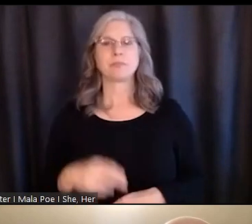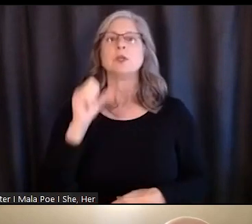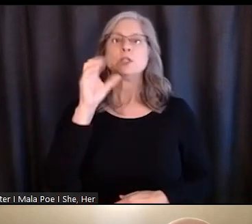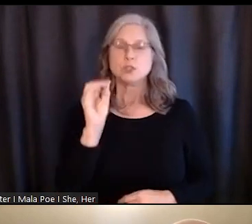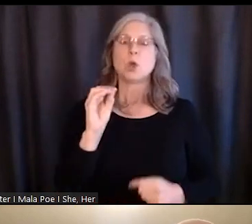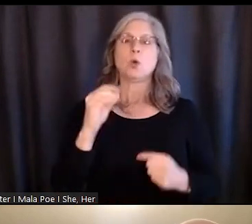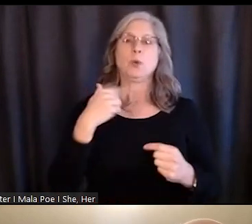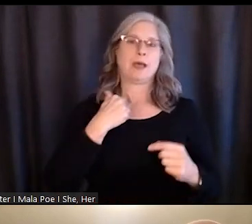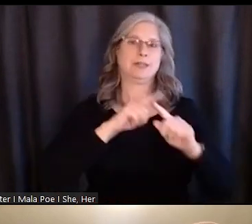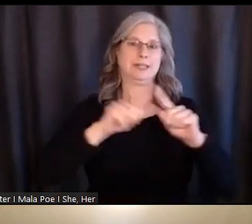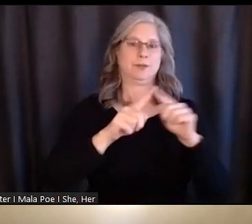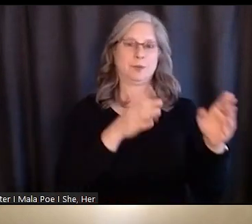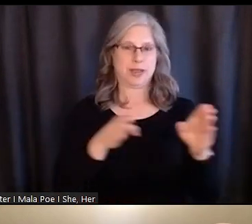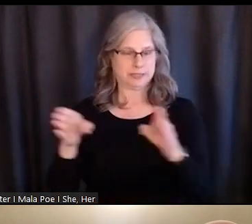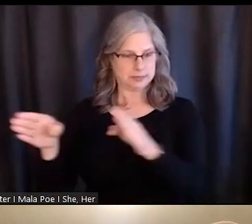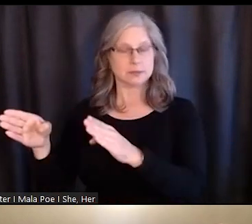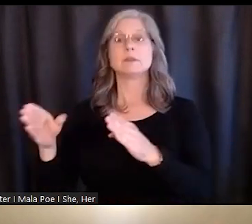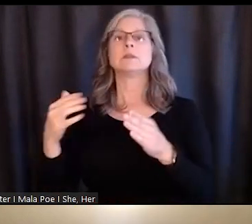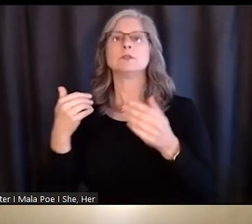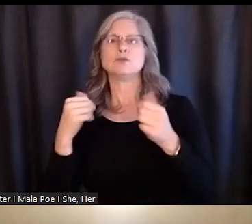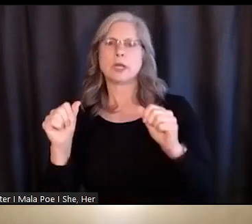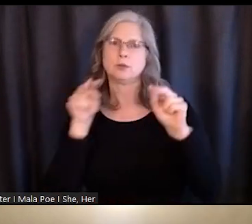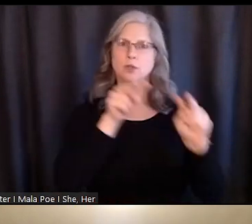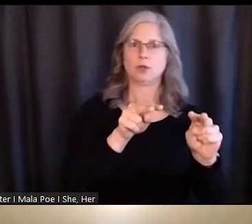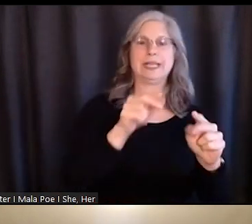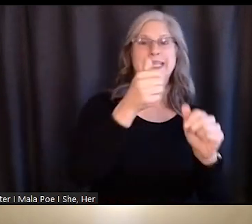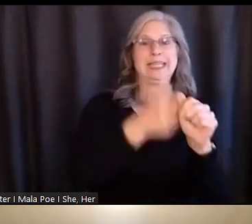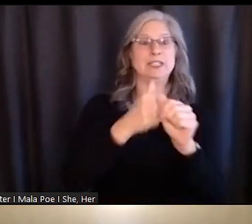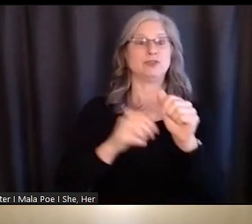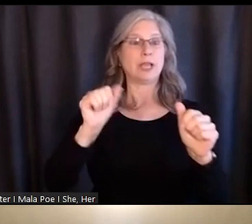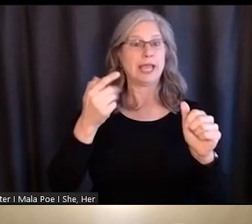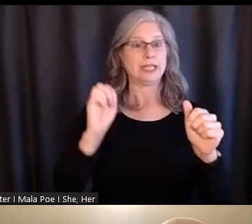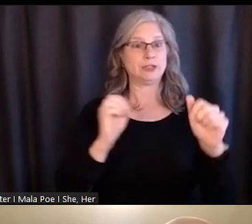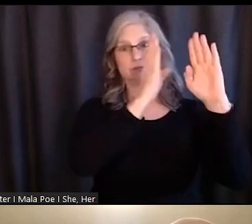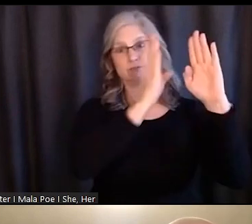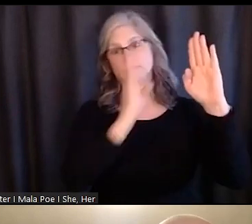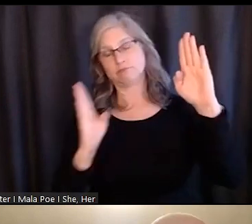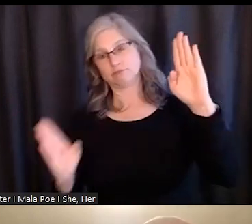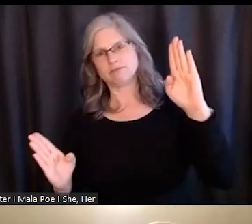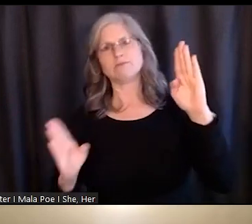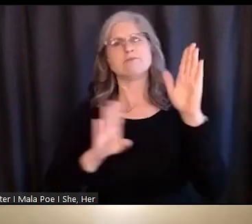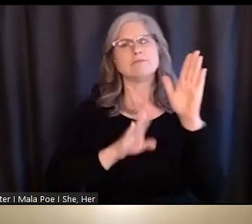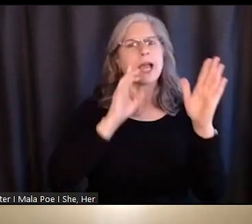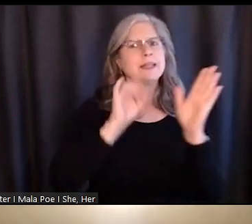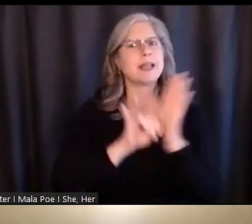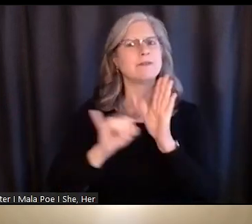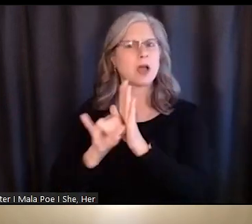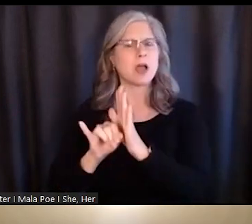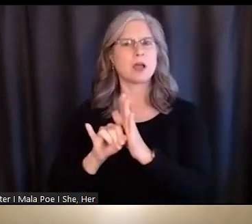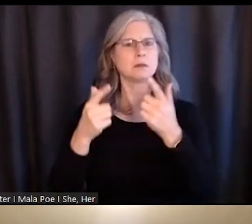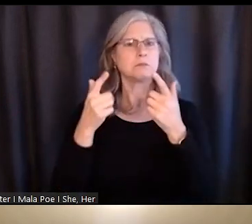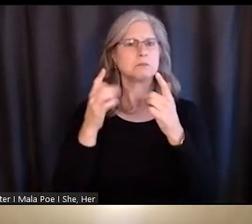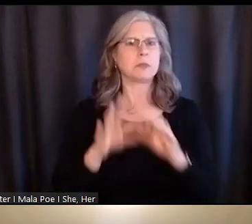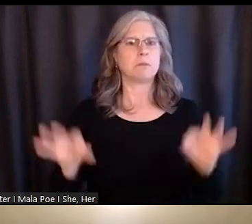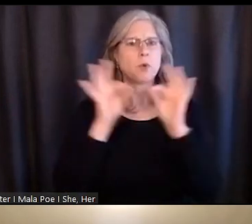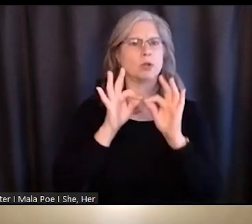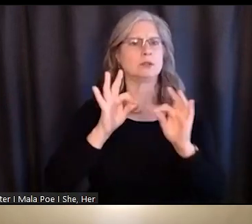So what we were trying to do at each age is identify important developments that likely have individual variation or individual differences.